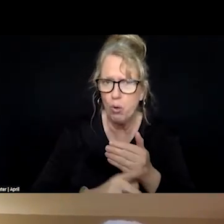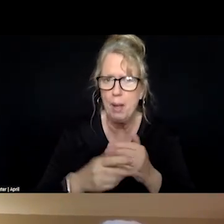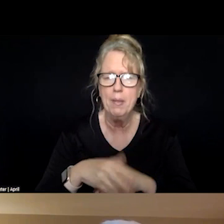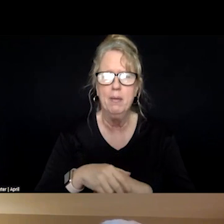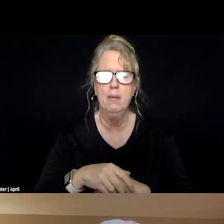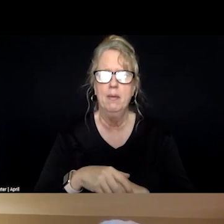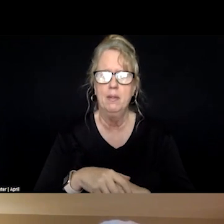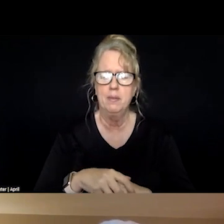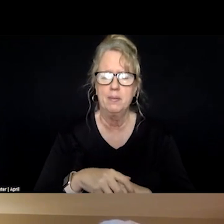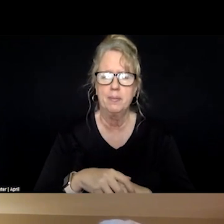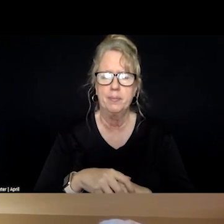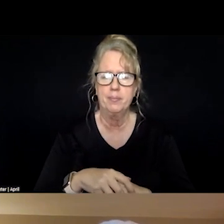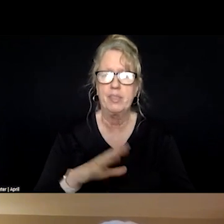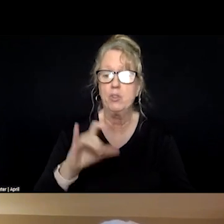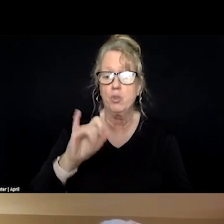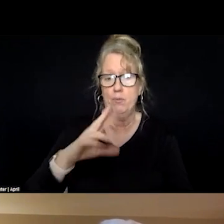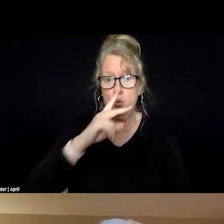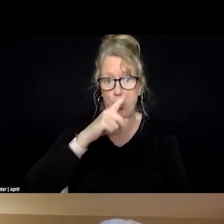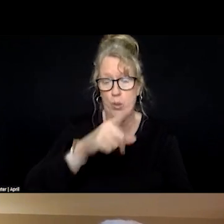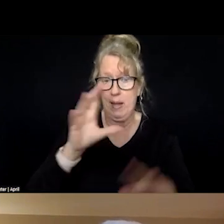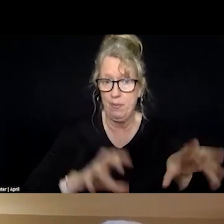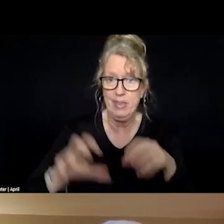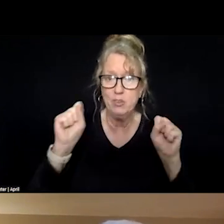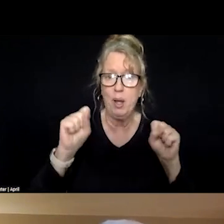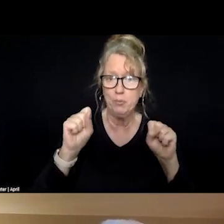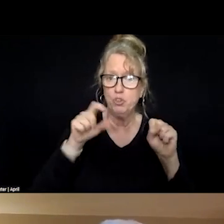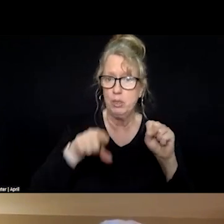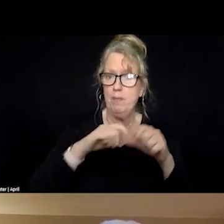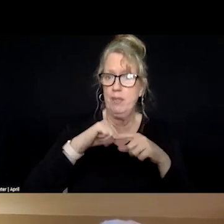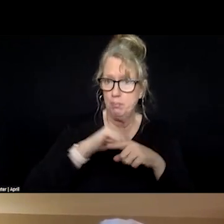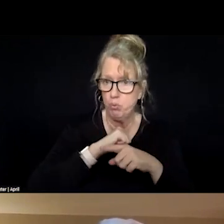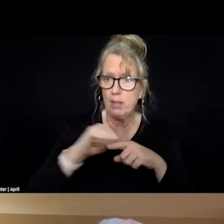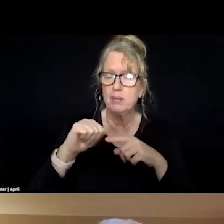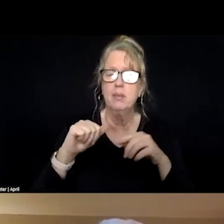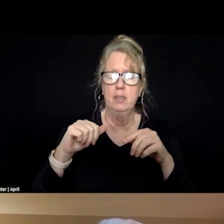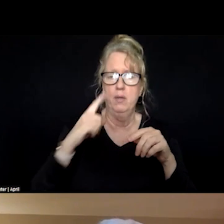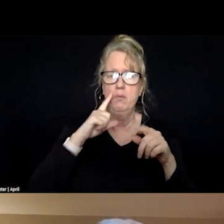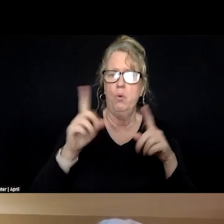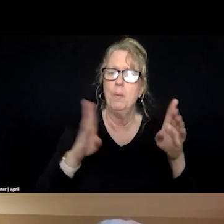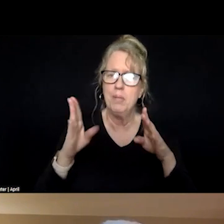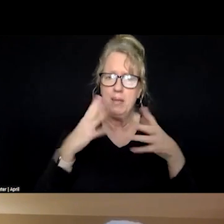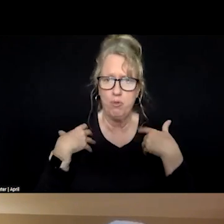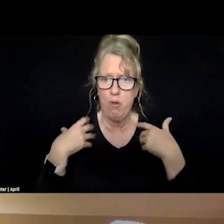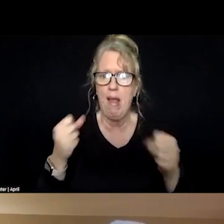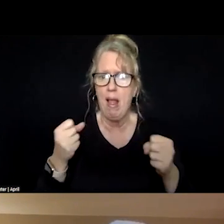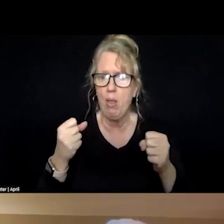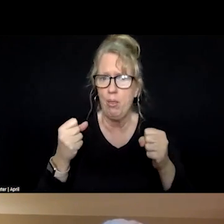IF YOU LOOK AT THE ADOPTION OF THE PRACTICES, IT HAS BEEN